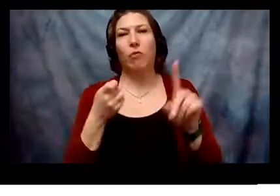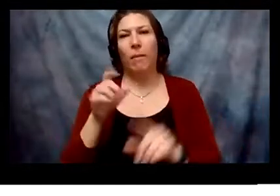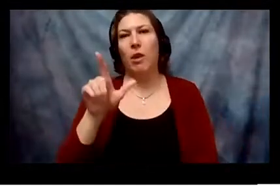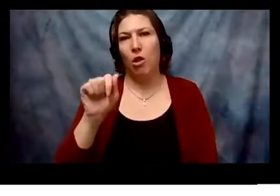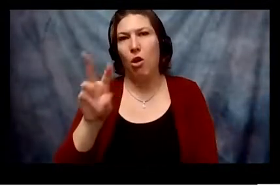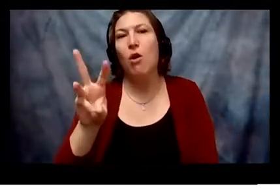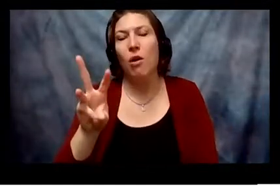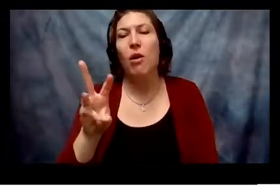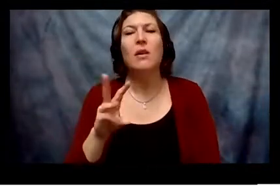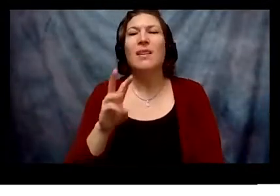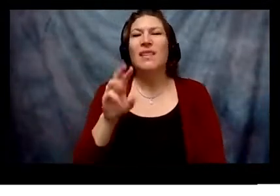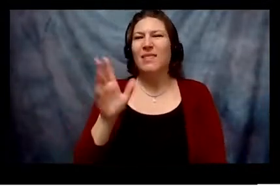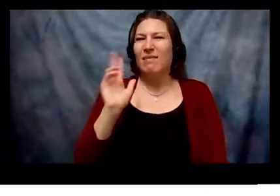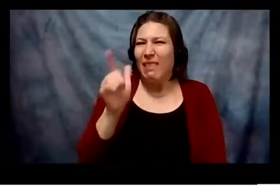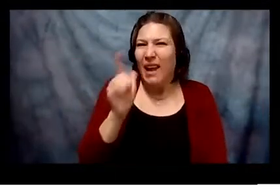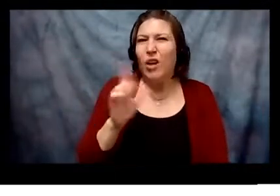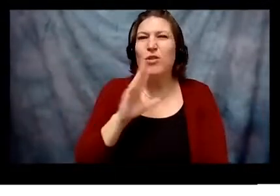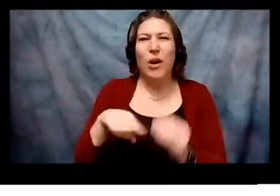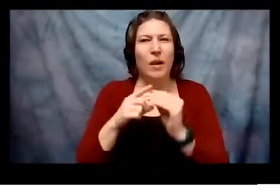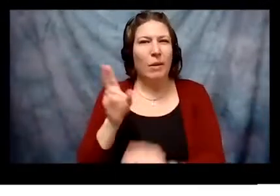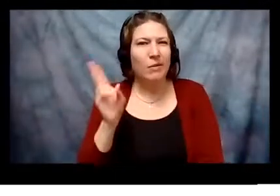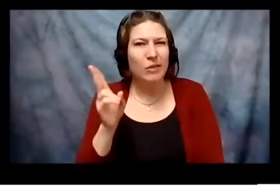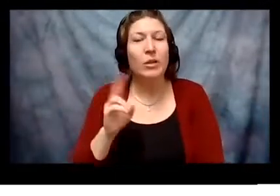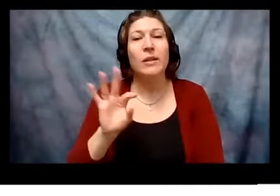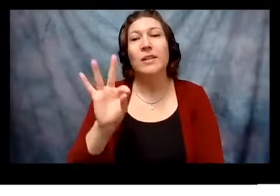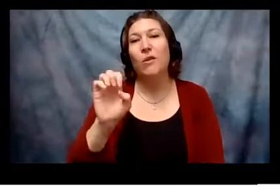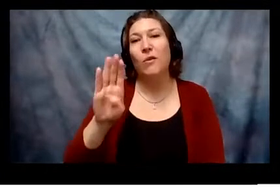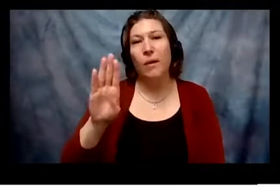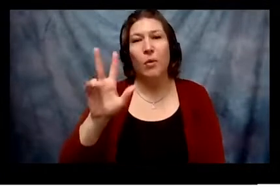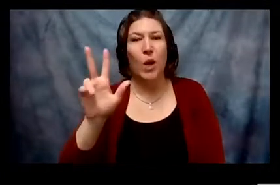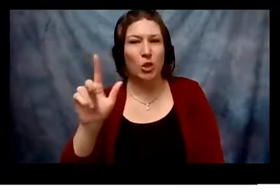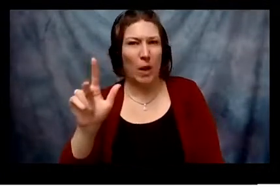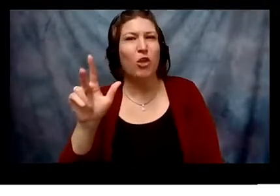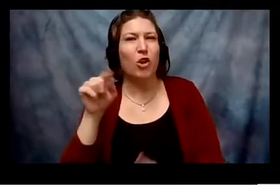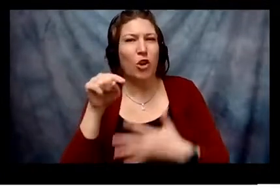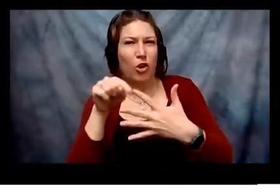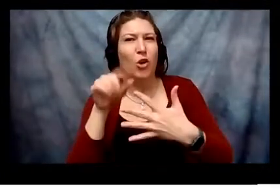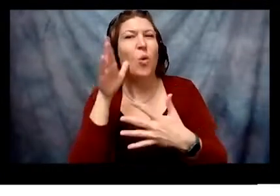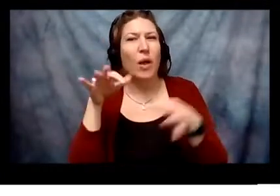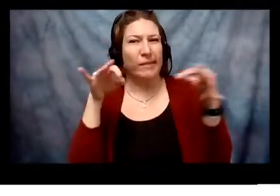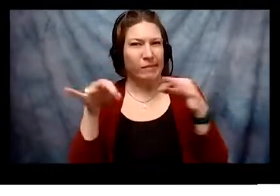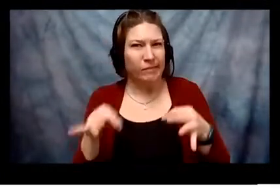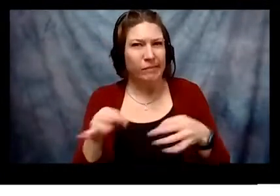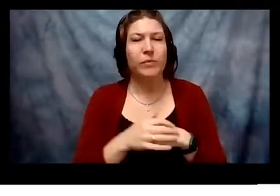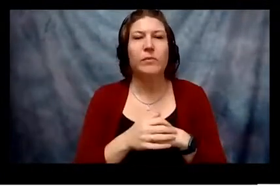the history and more in the February 23rd session, we will cover the intersection of race